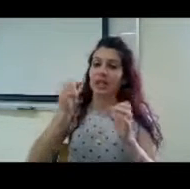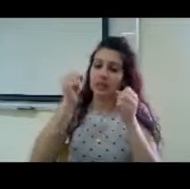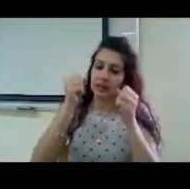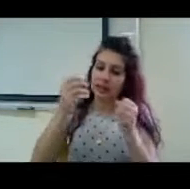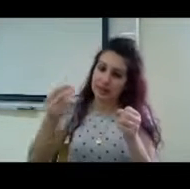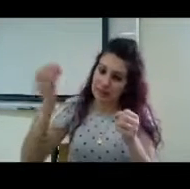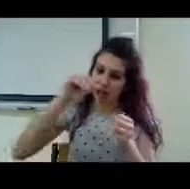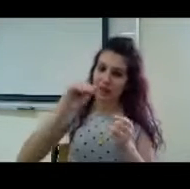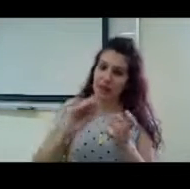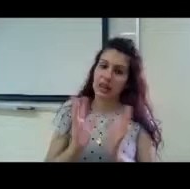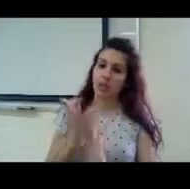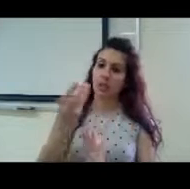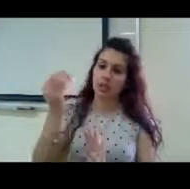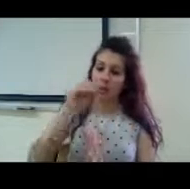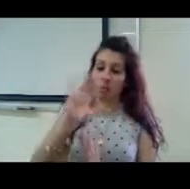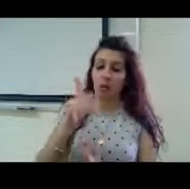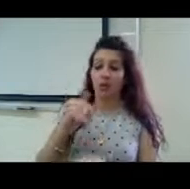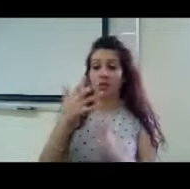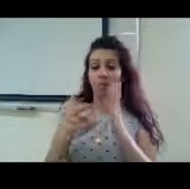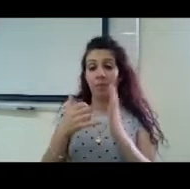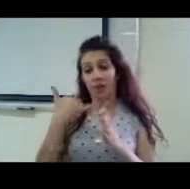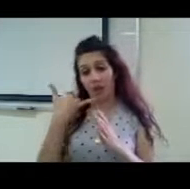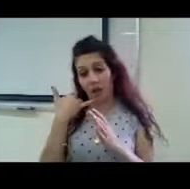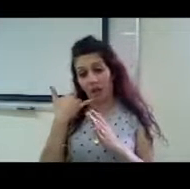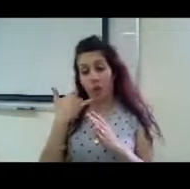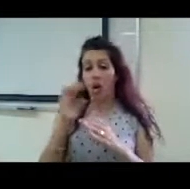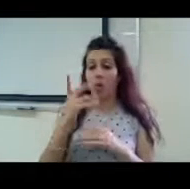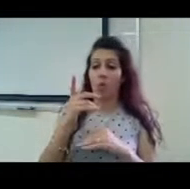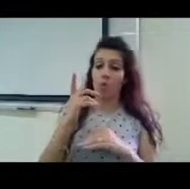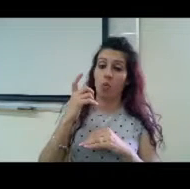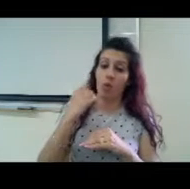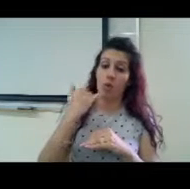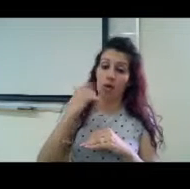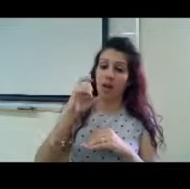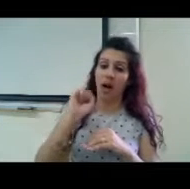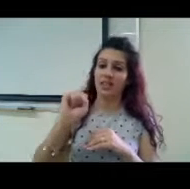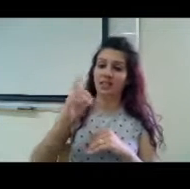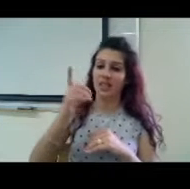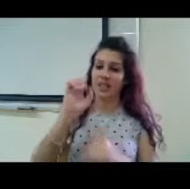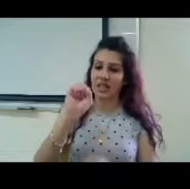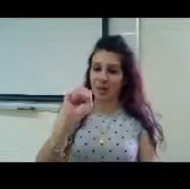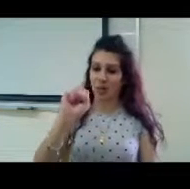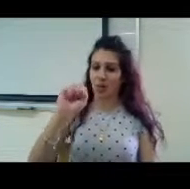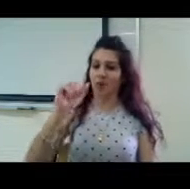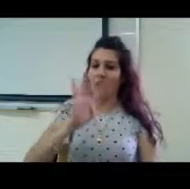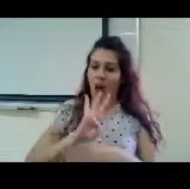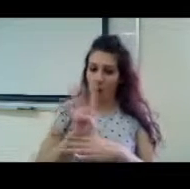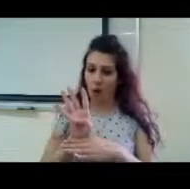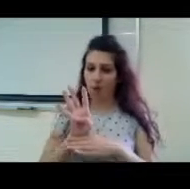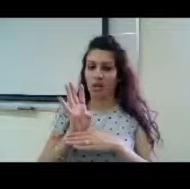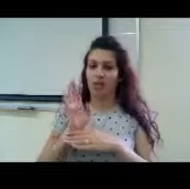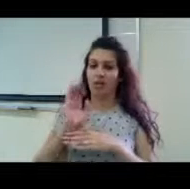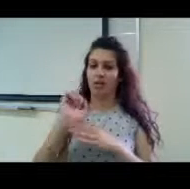or to preload tablets at scale so my colleagues I know will talk a bit more